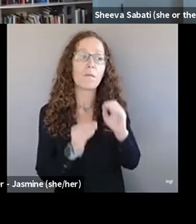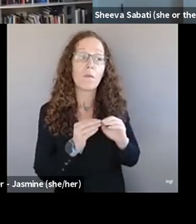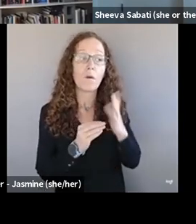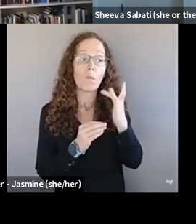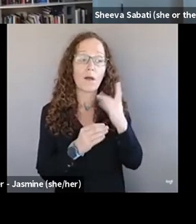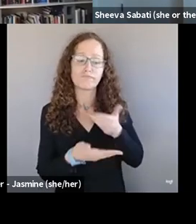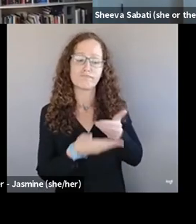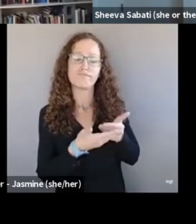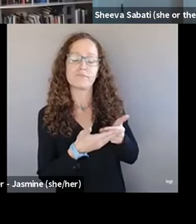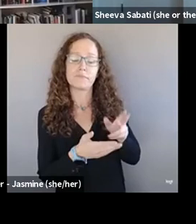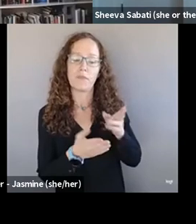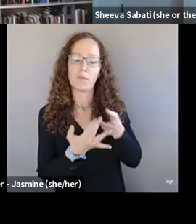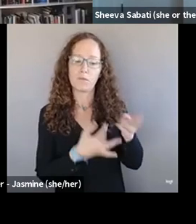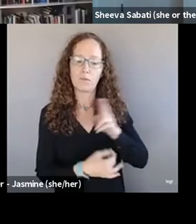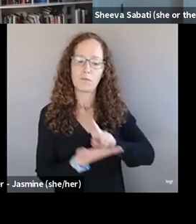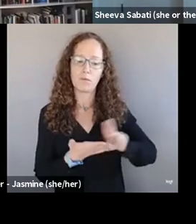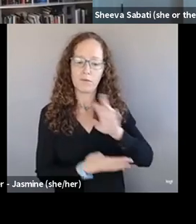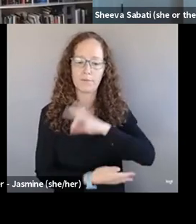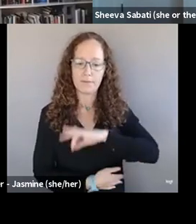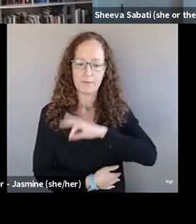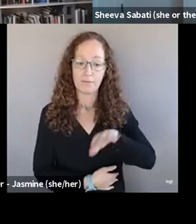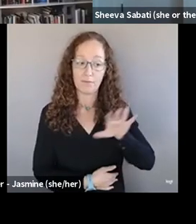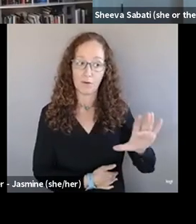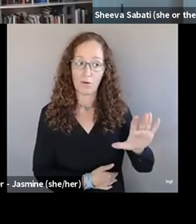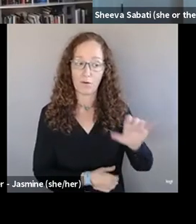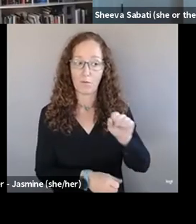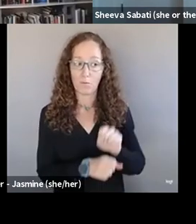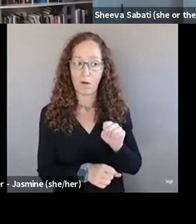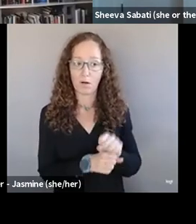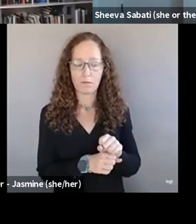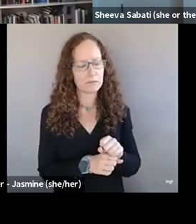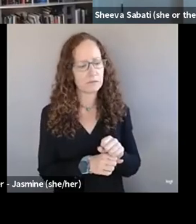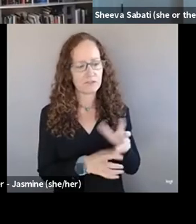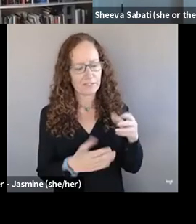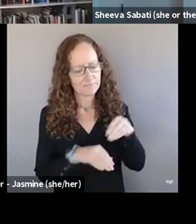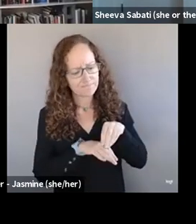Queen Medina has infused care into her work. So there's not